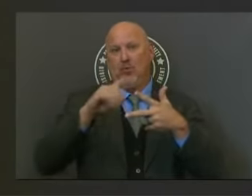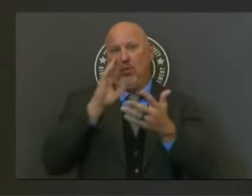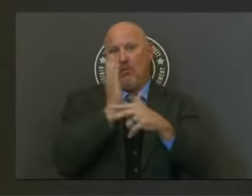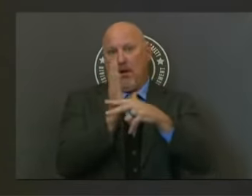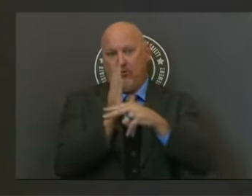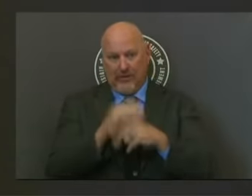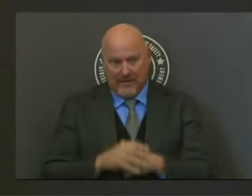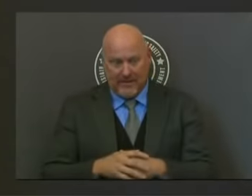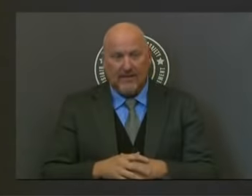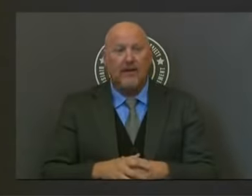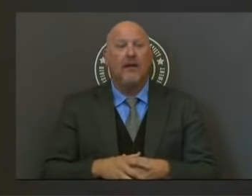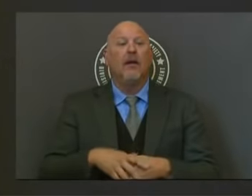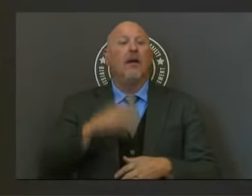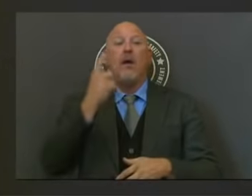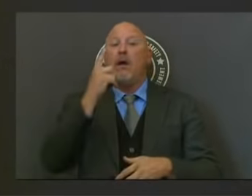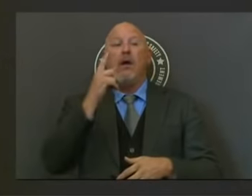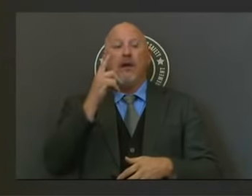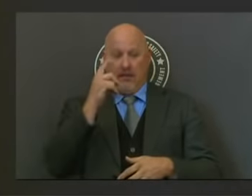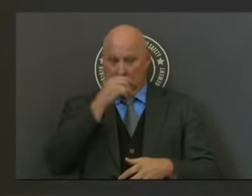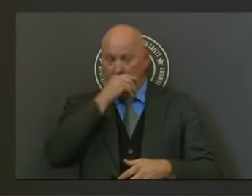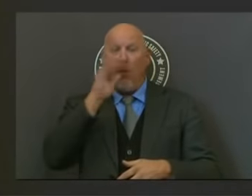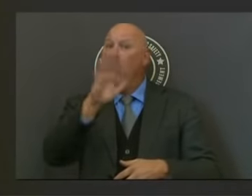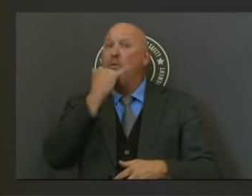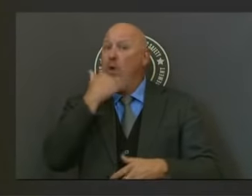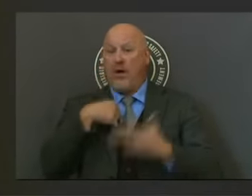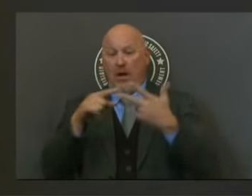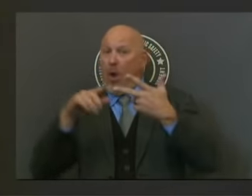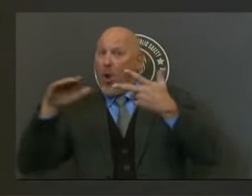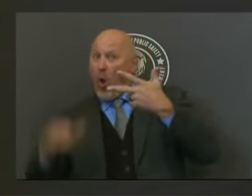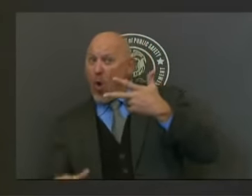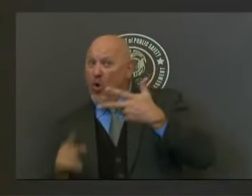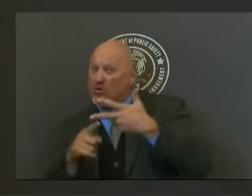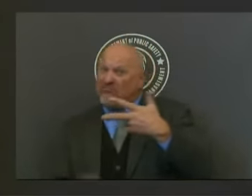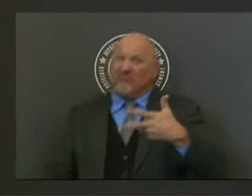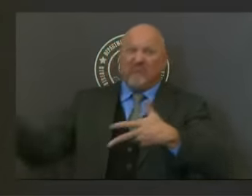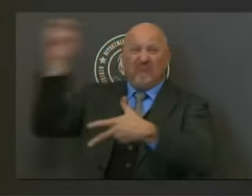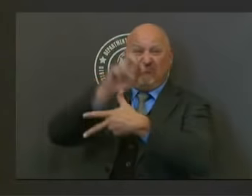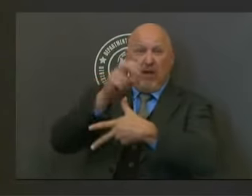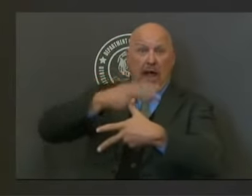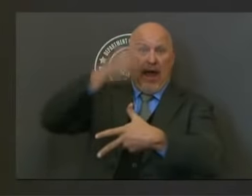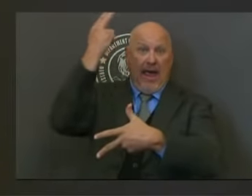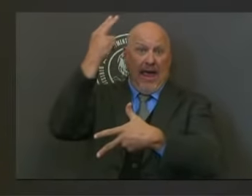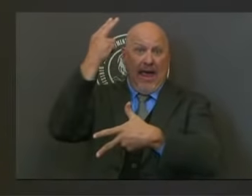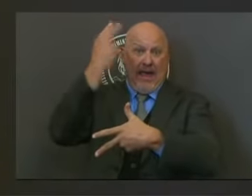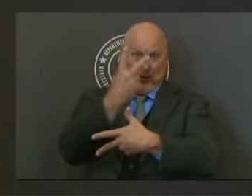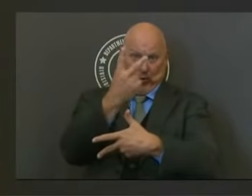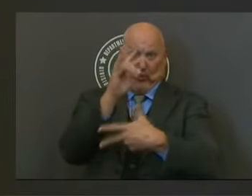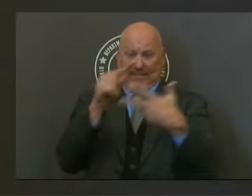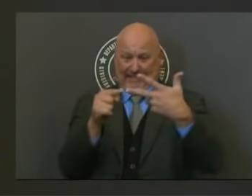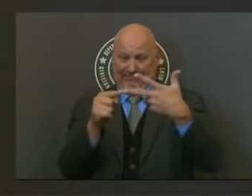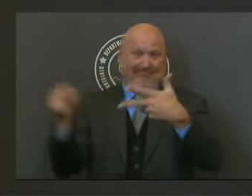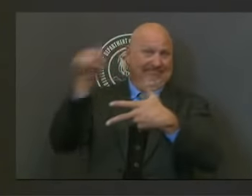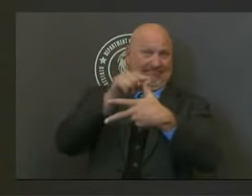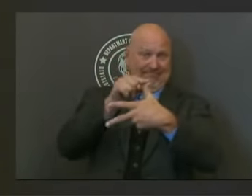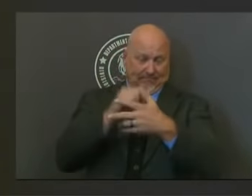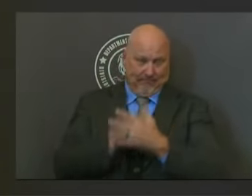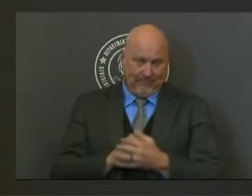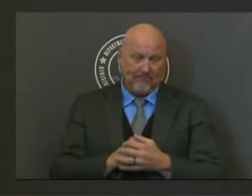so the counties is in high